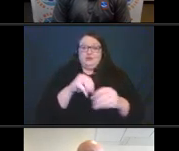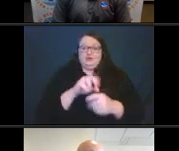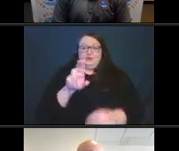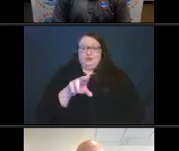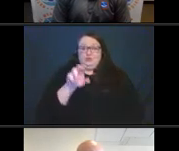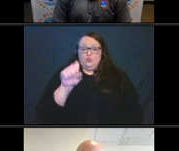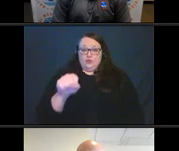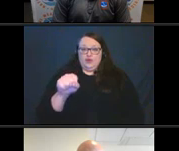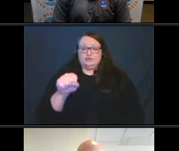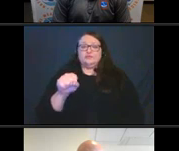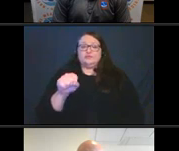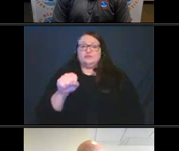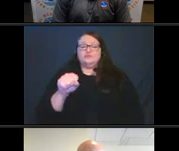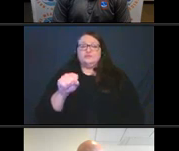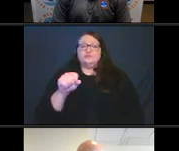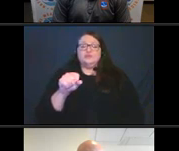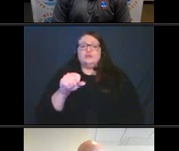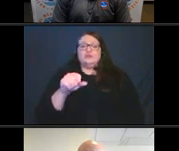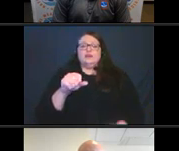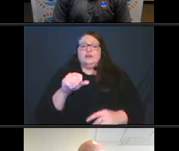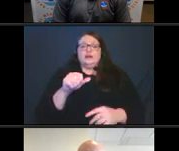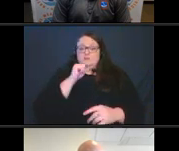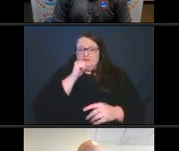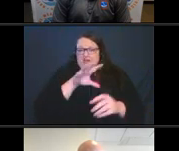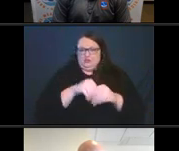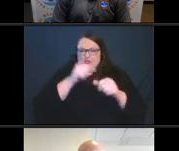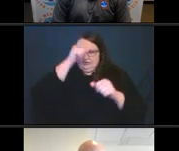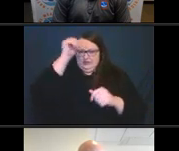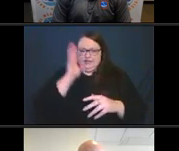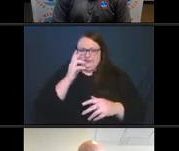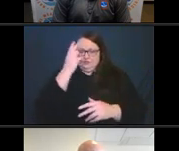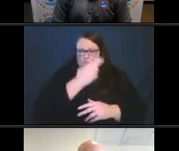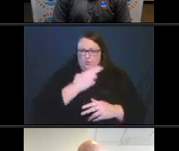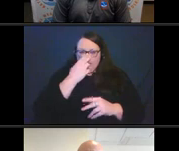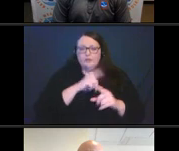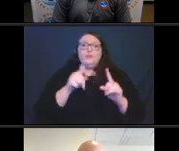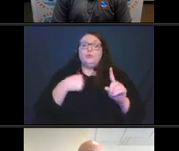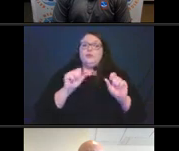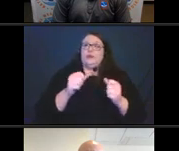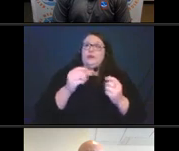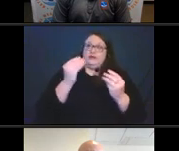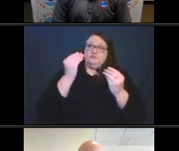give that forecast, which is so simple and easy to access, and so powerful